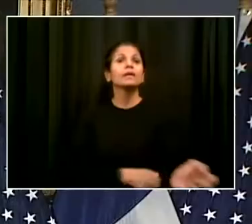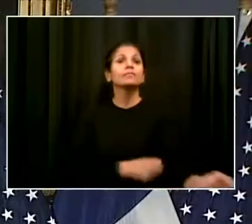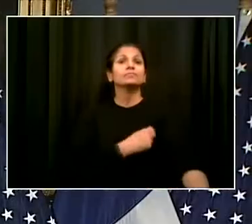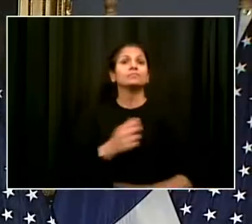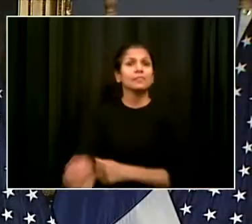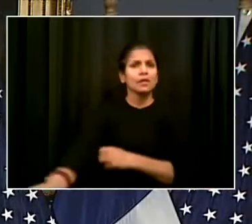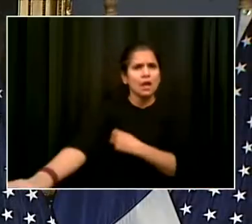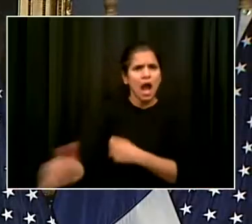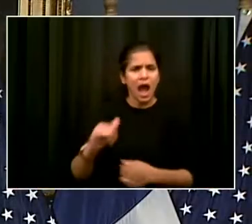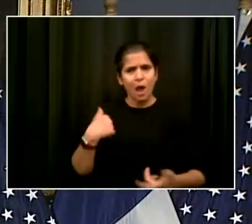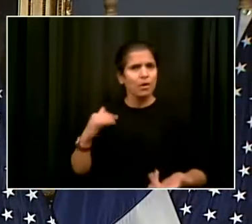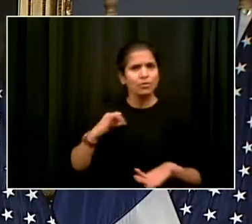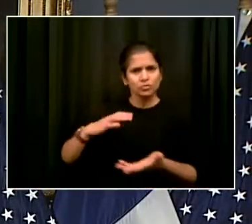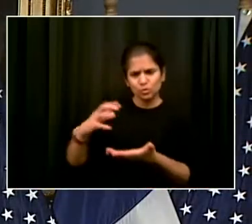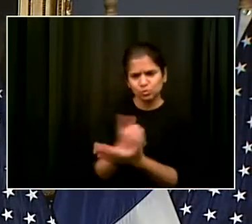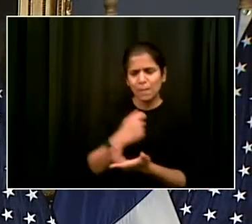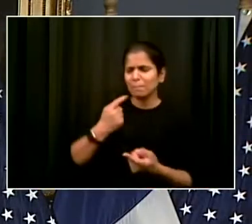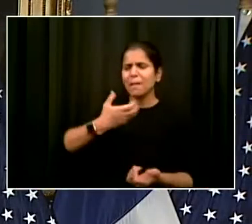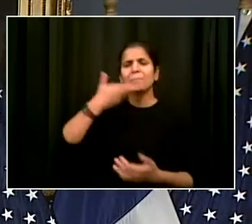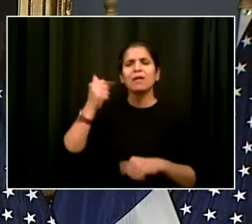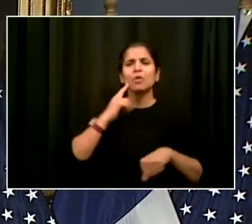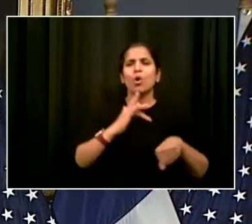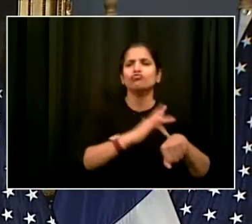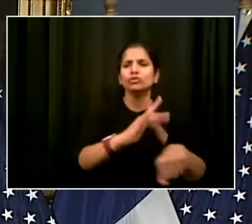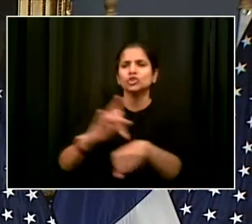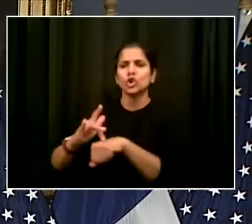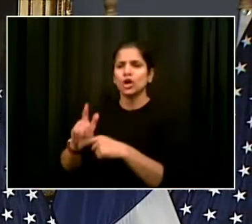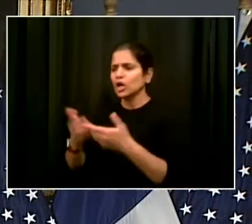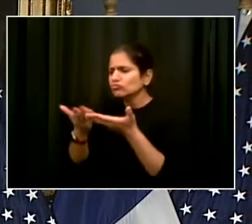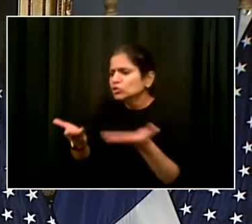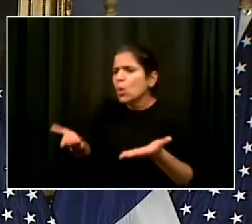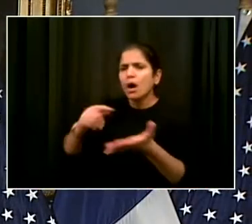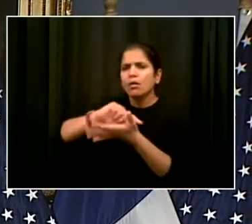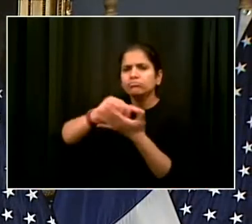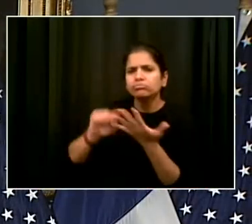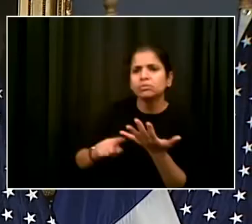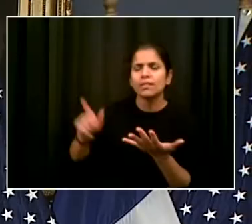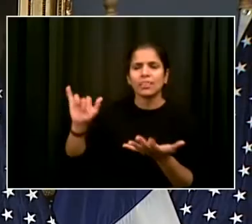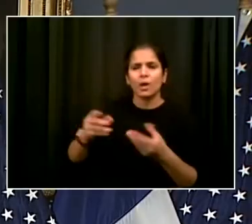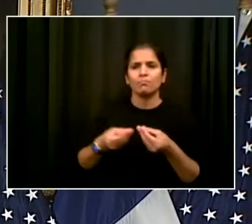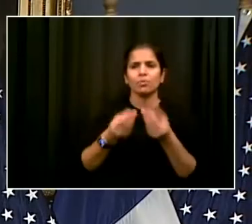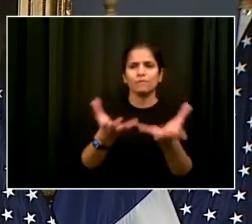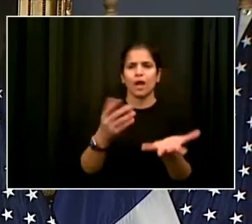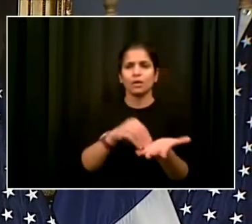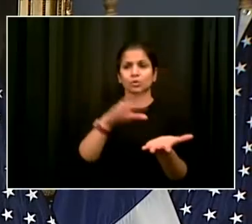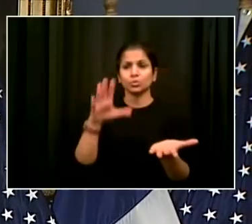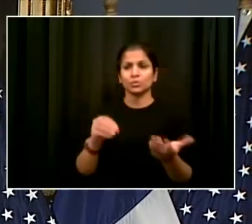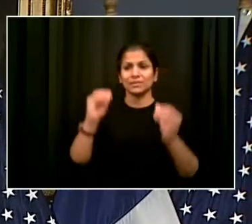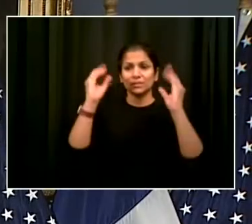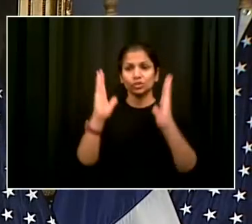NEEED TD TIO BRBRTN THE TABLE, HOW TO EVEN USE OUR EXISTING RESOURCES. THAT'S WHAT WE ARE TALKING ABOUT.